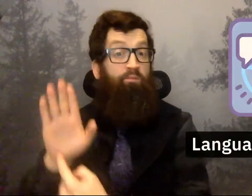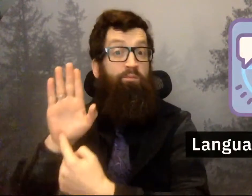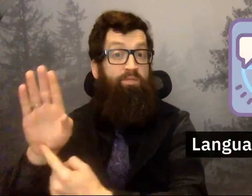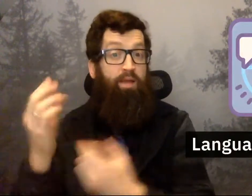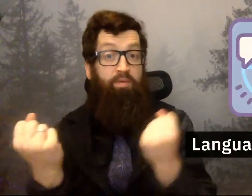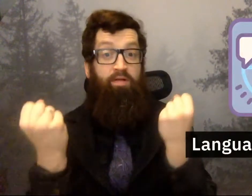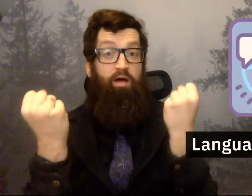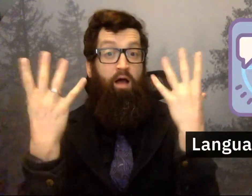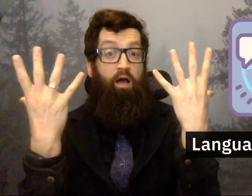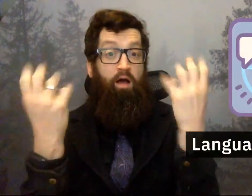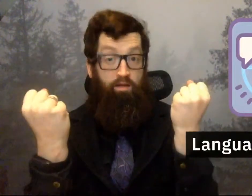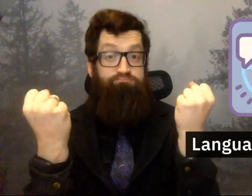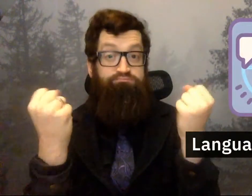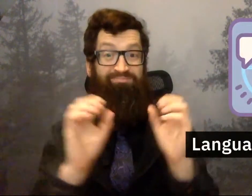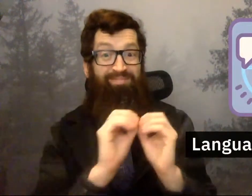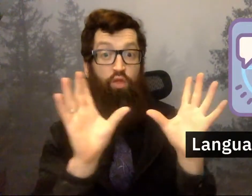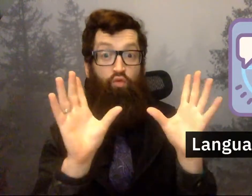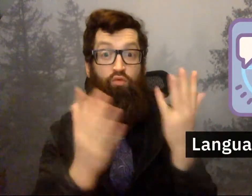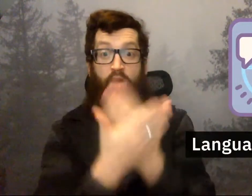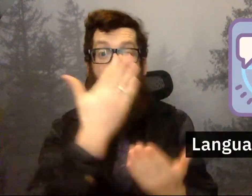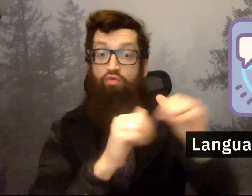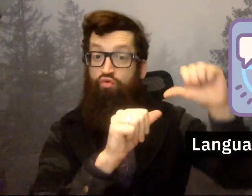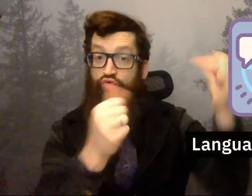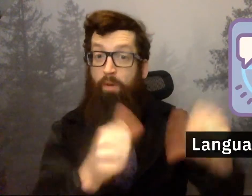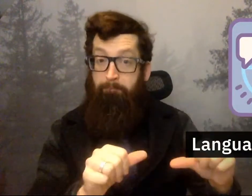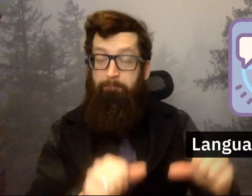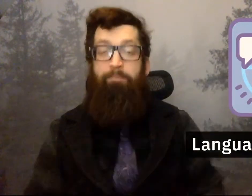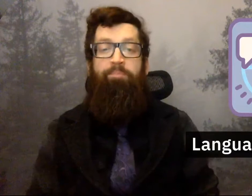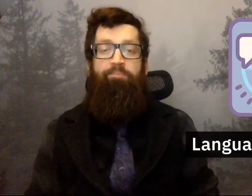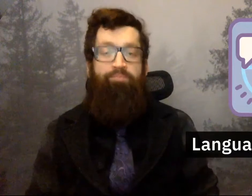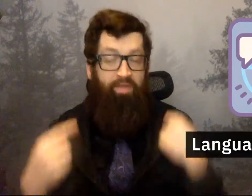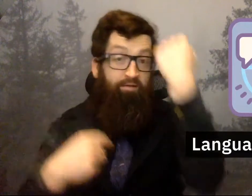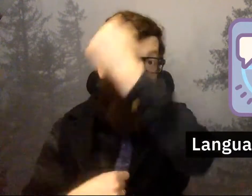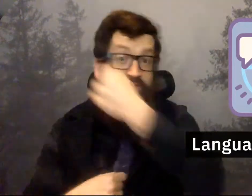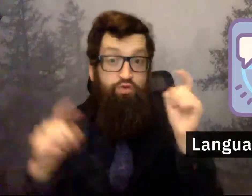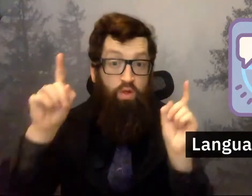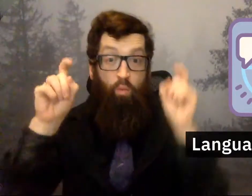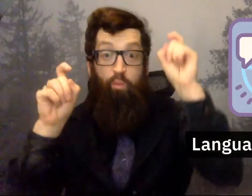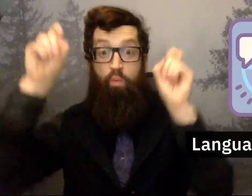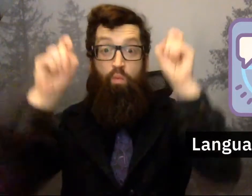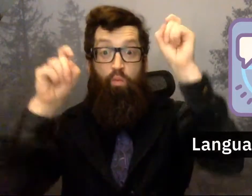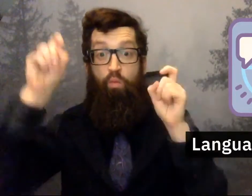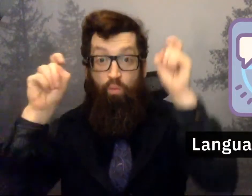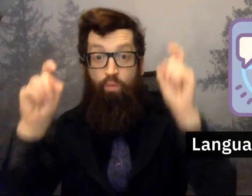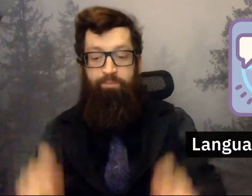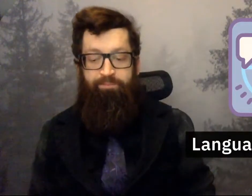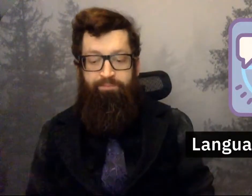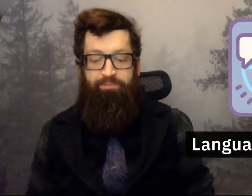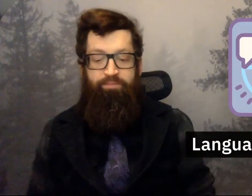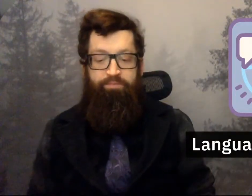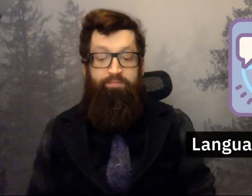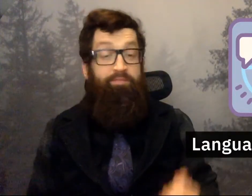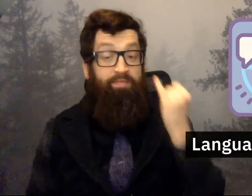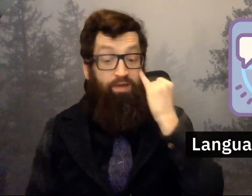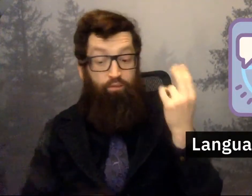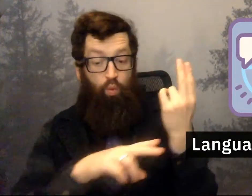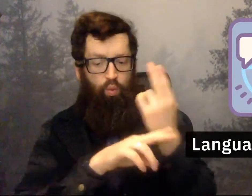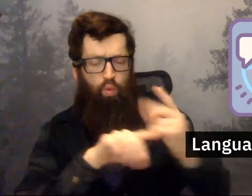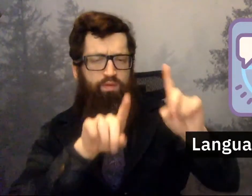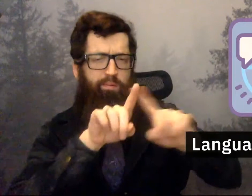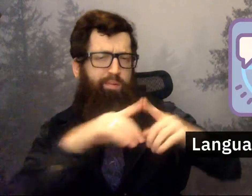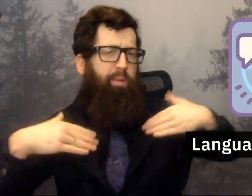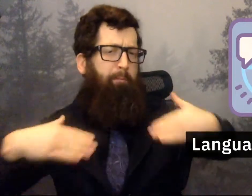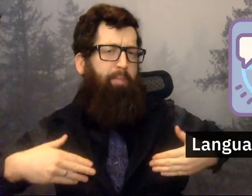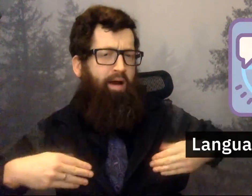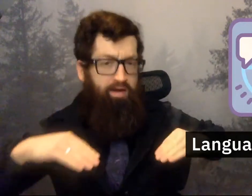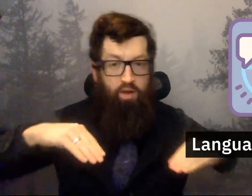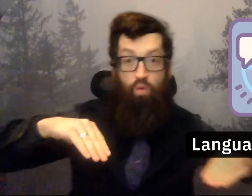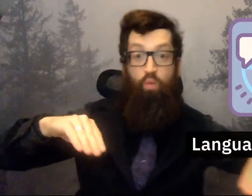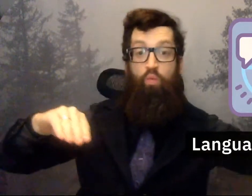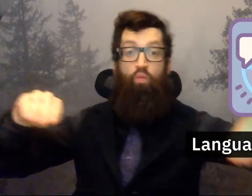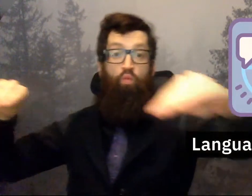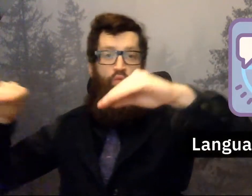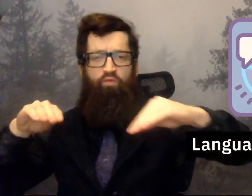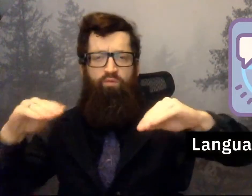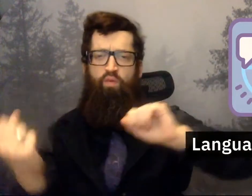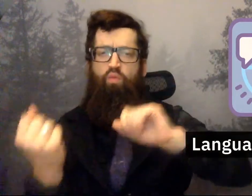handshapes, facial expressions, body movements and shoulder angle changes.